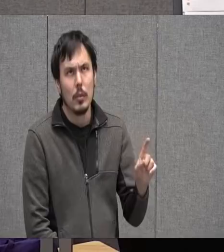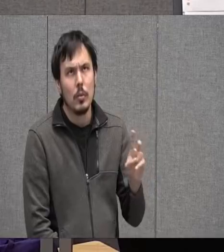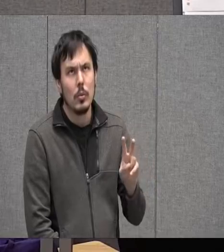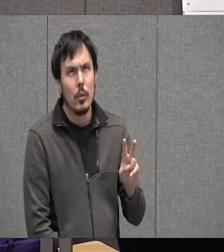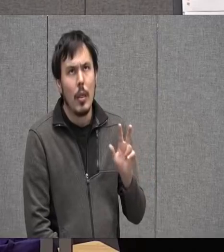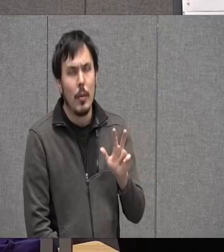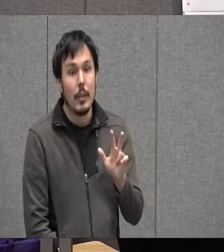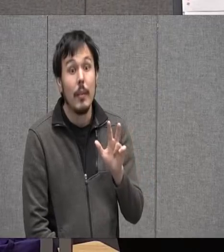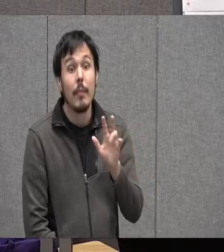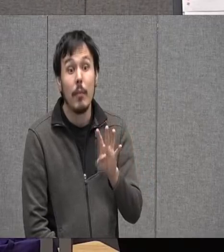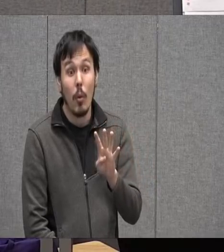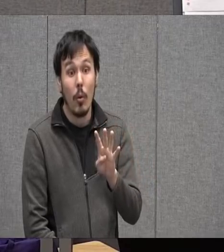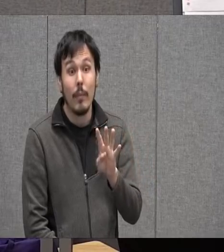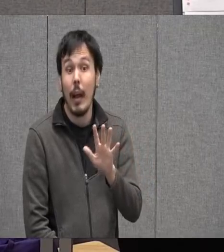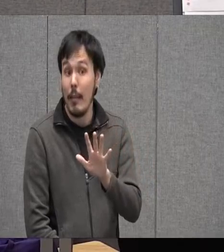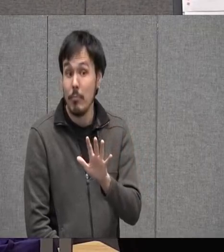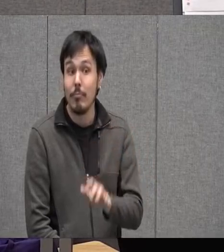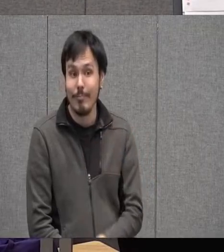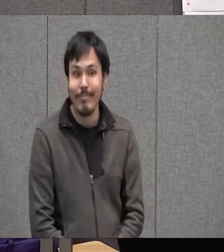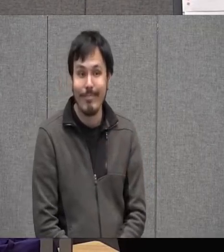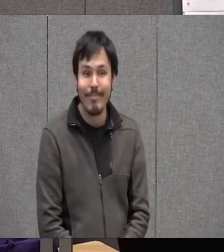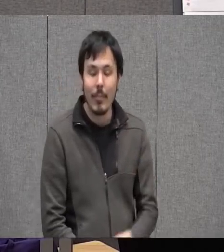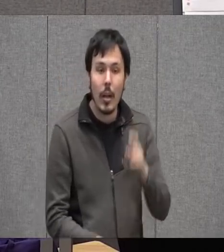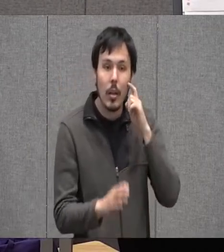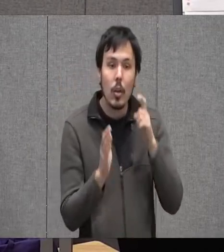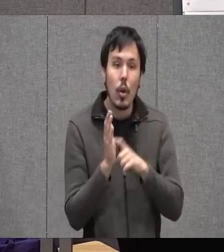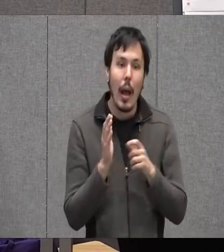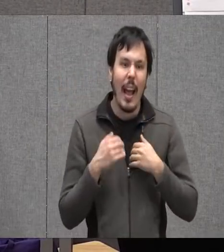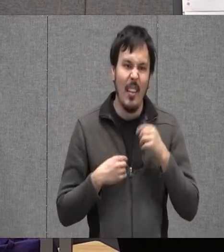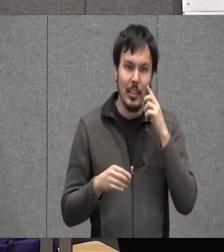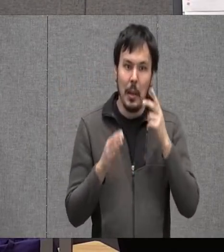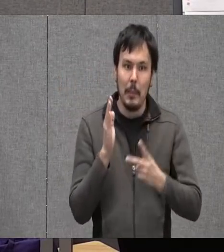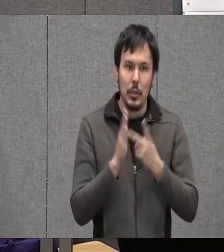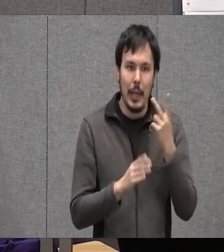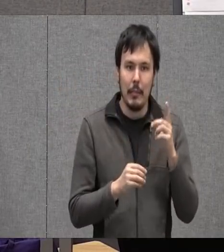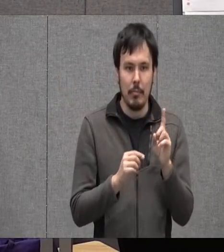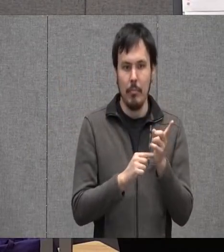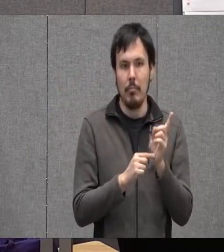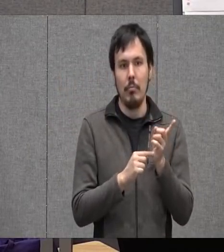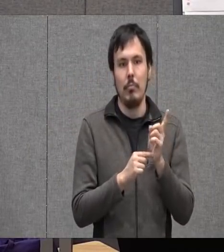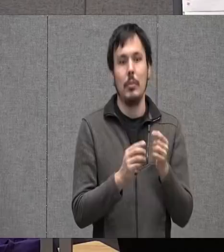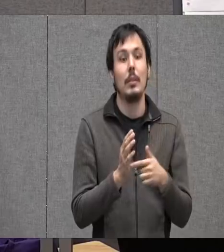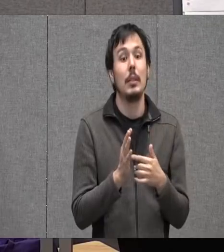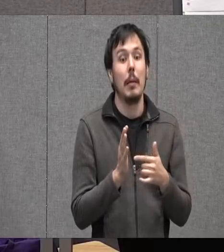Wait, one, two, three, four, five. And you notice I had to double check myself. I don't always trust what I'm doing,